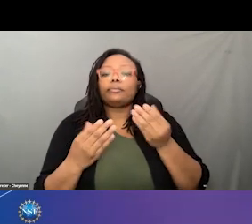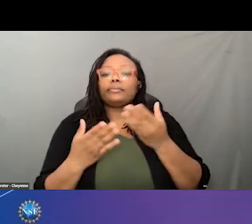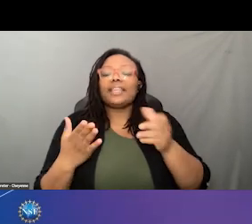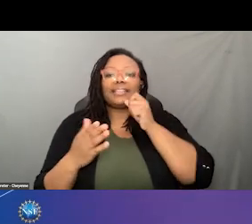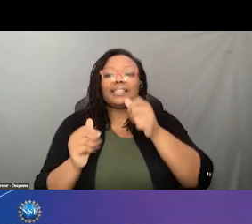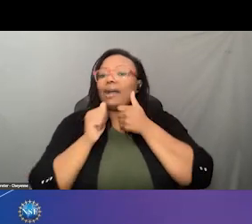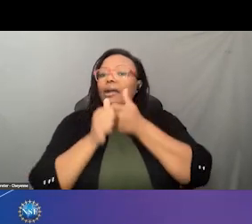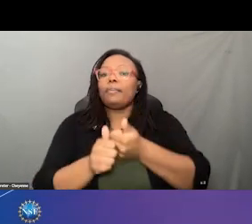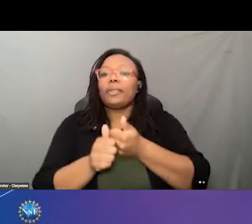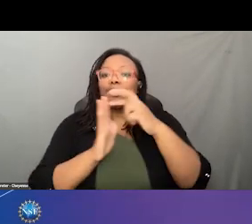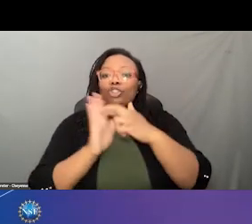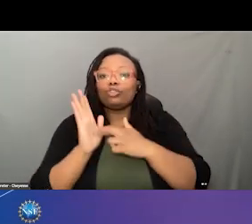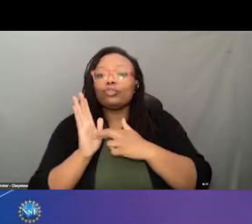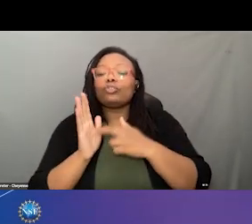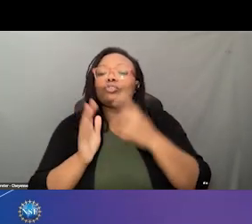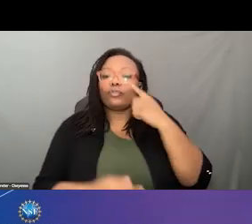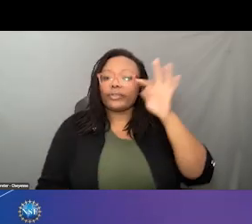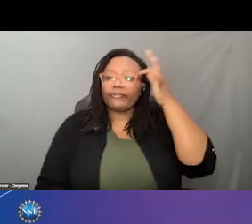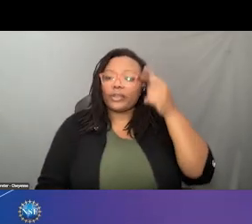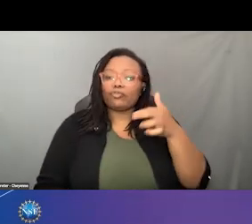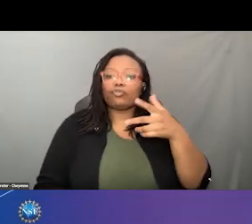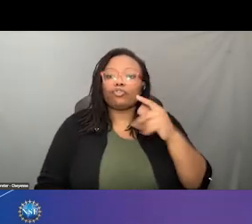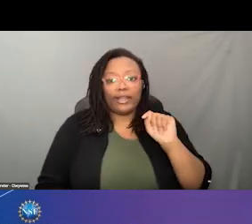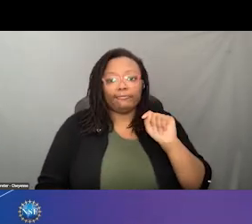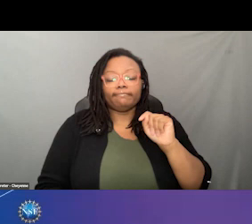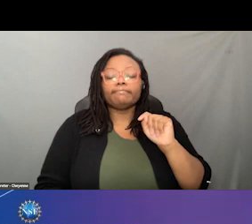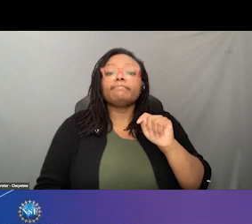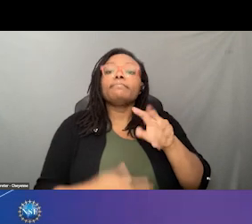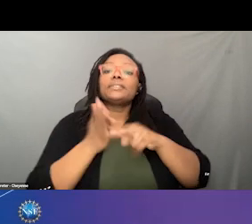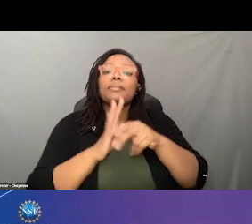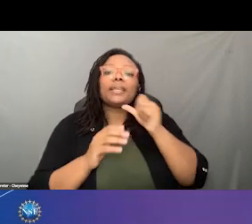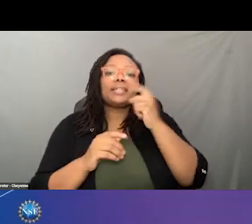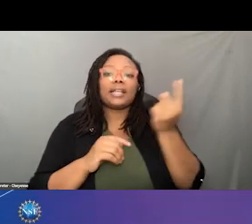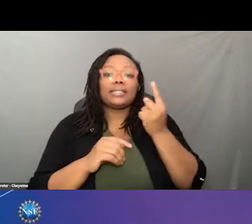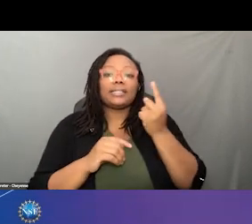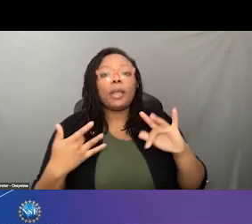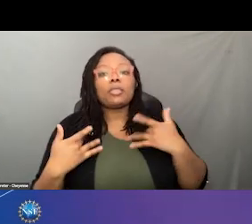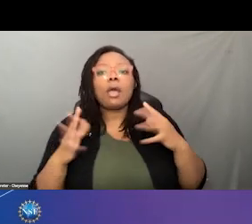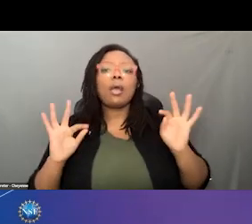with the terms and conditions of their federal grant. So this is not something to be taken lightly.